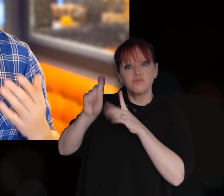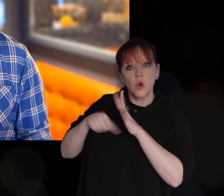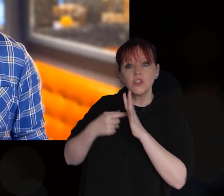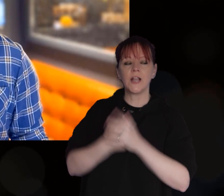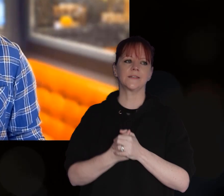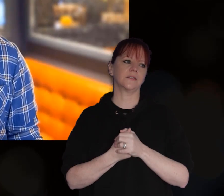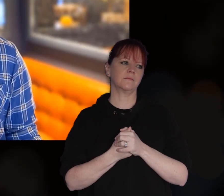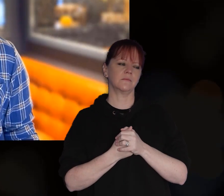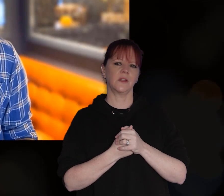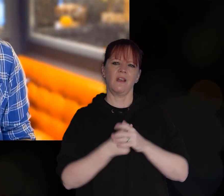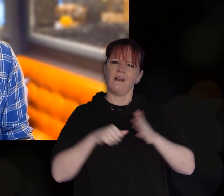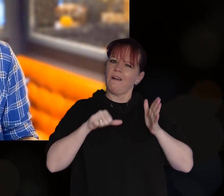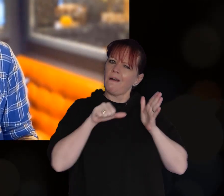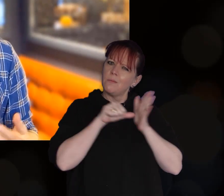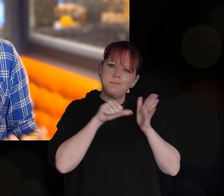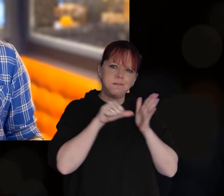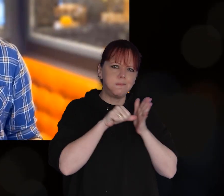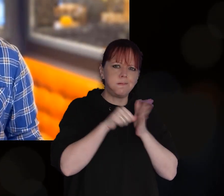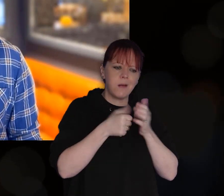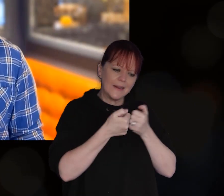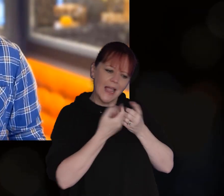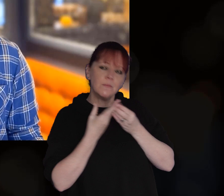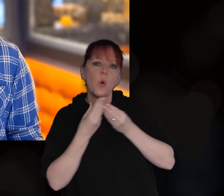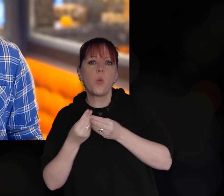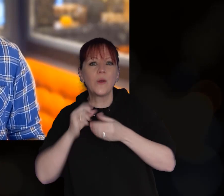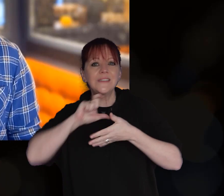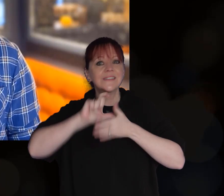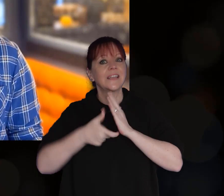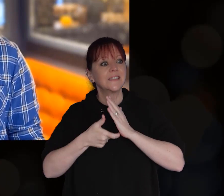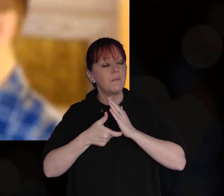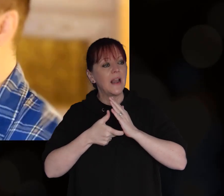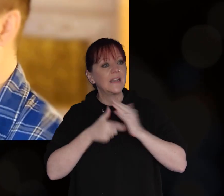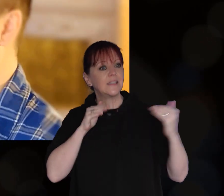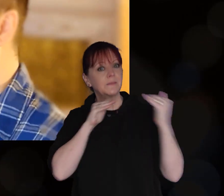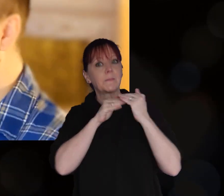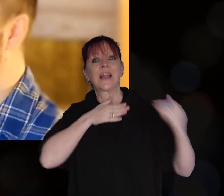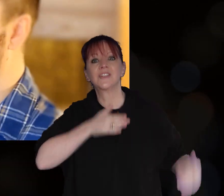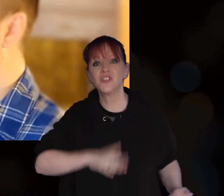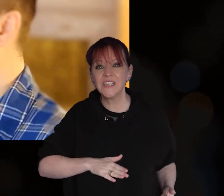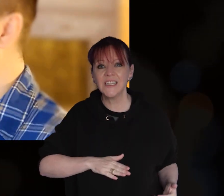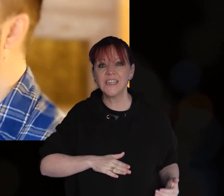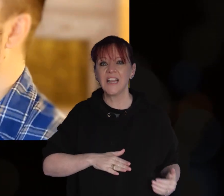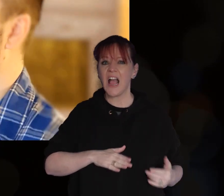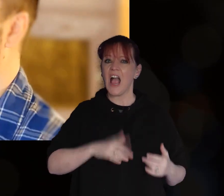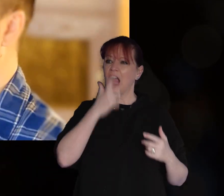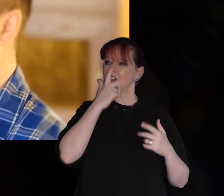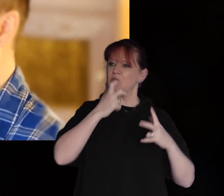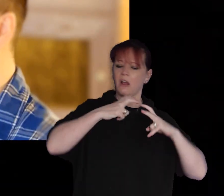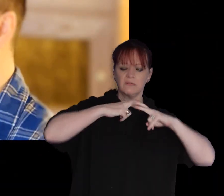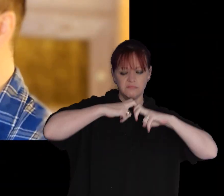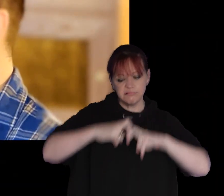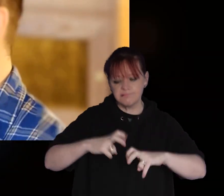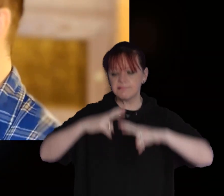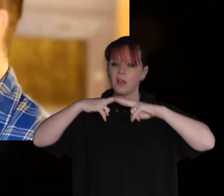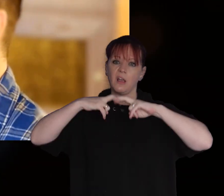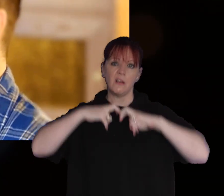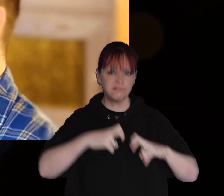Currently it's really hard for gamers with disabilities to find games that support their needs. And that's hours upon hours of trying to use search engines,